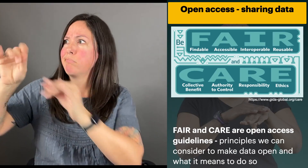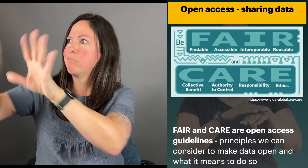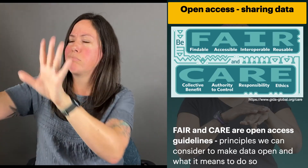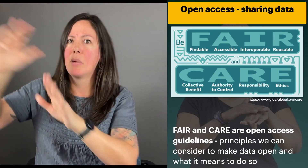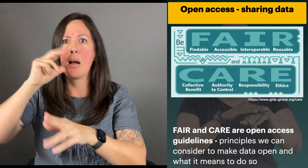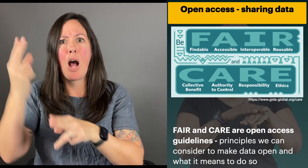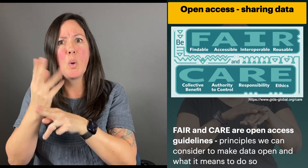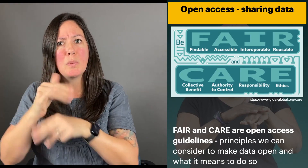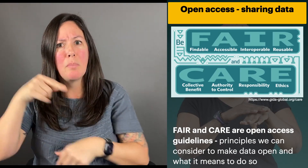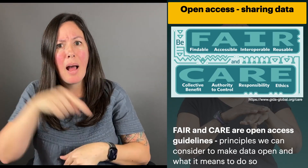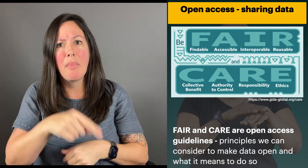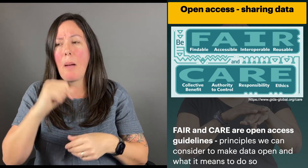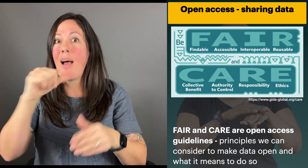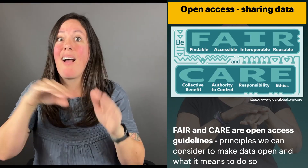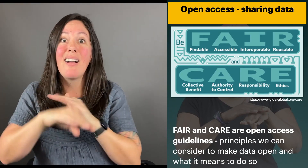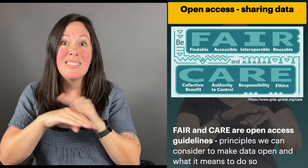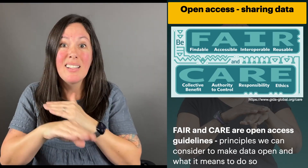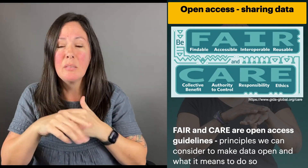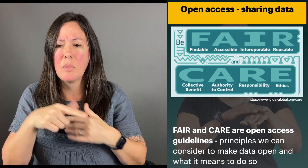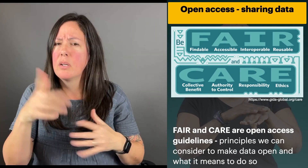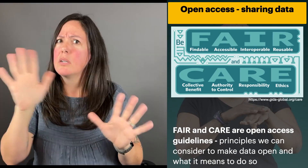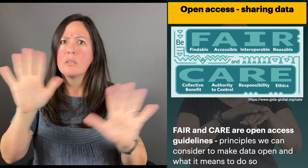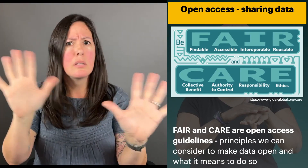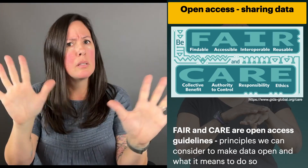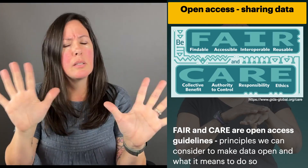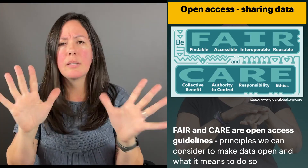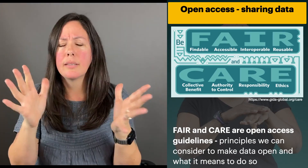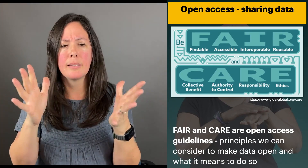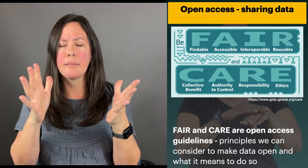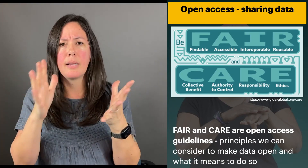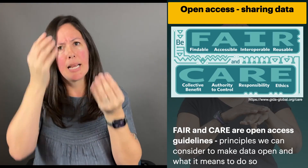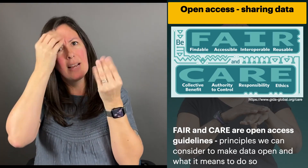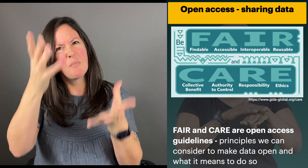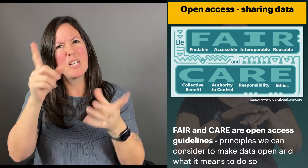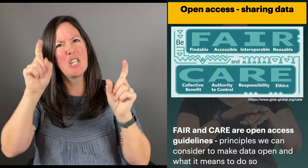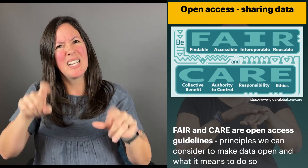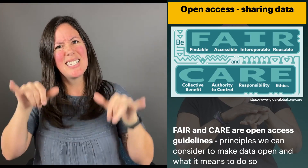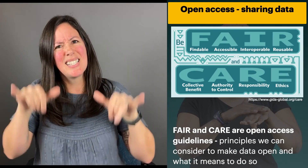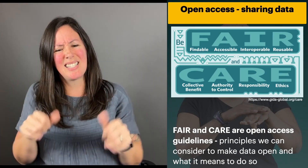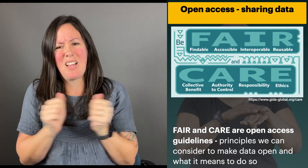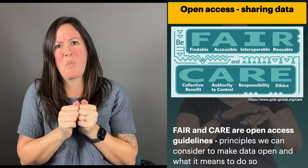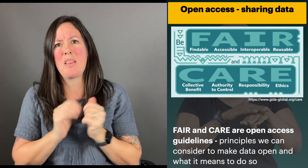communities without including their communities or without being respectful of their communities and they want to